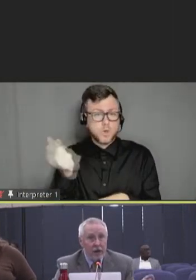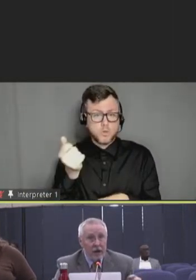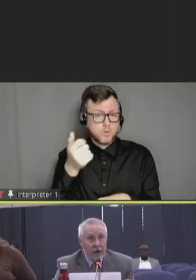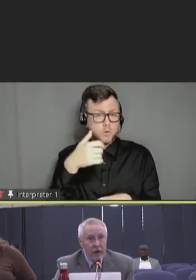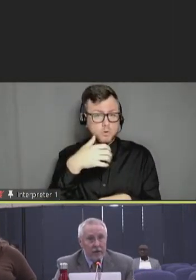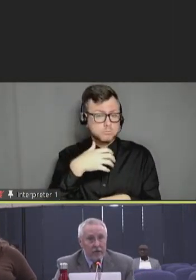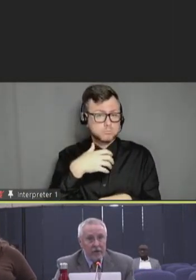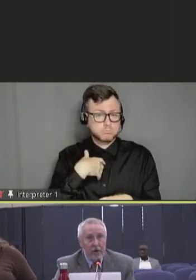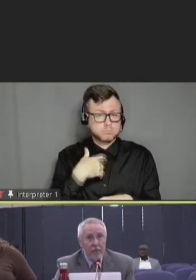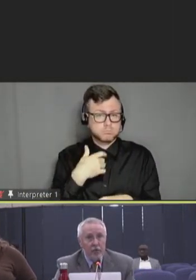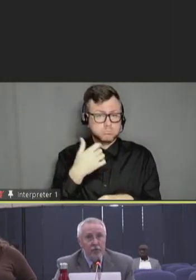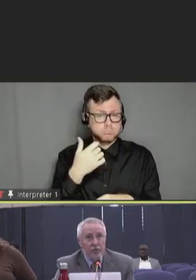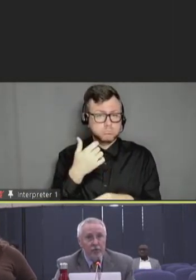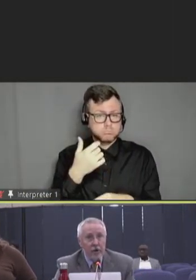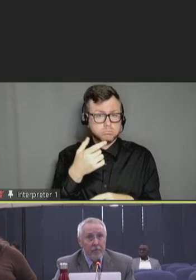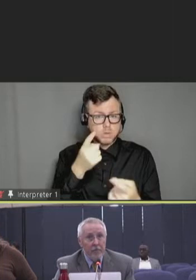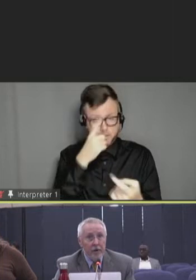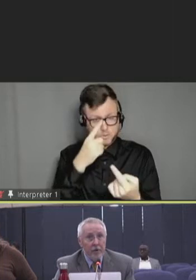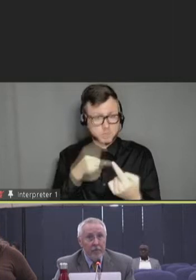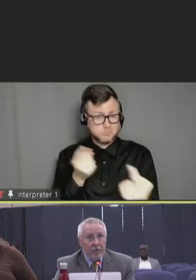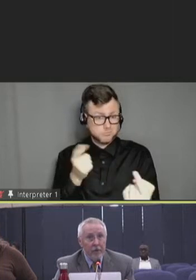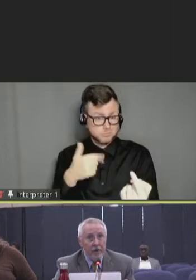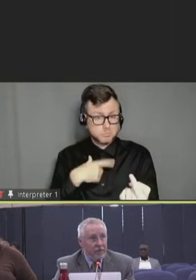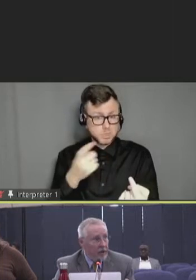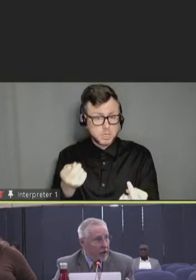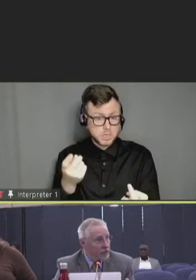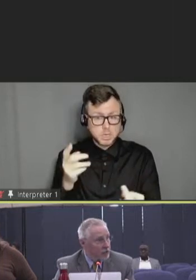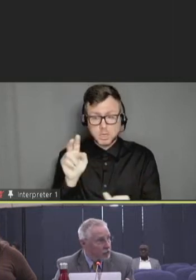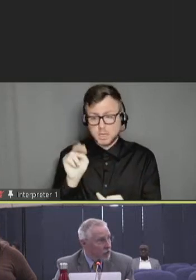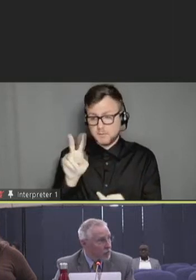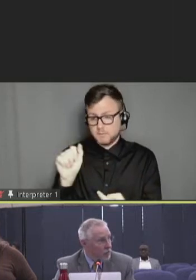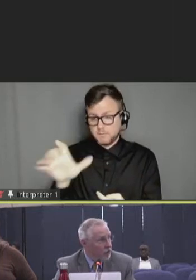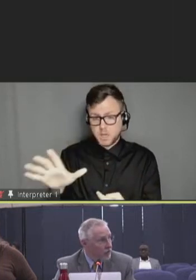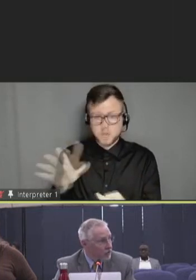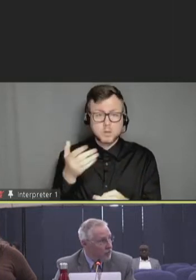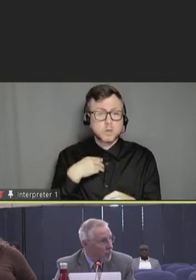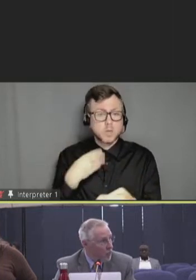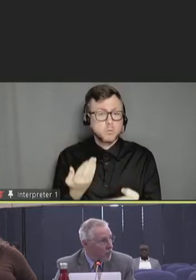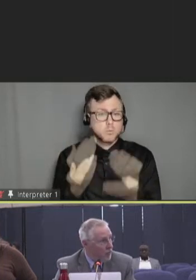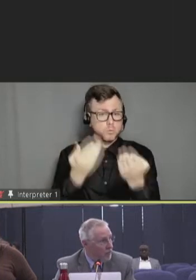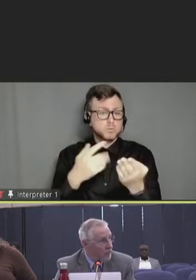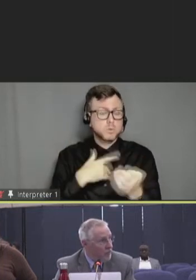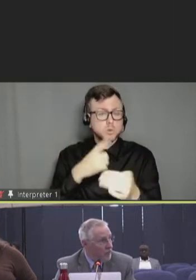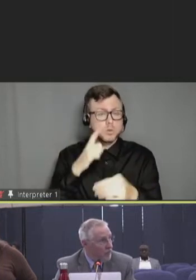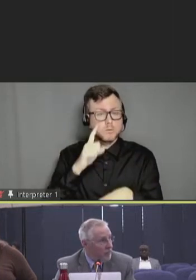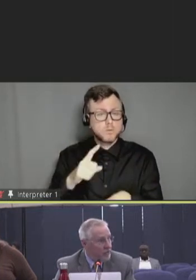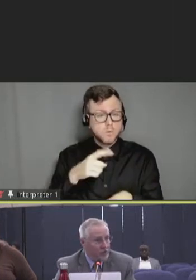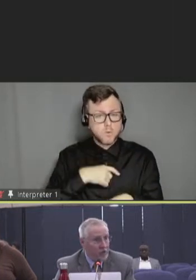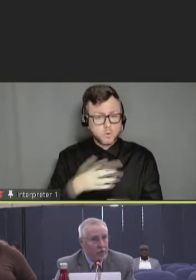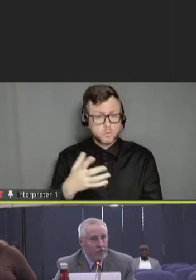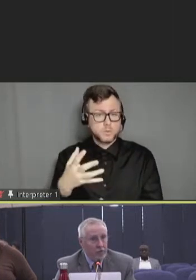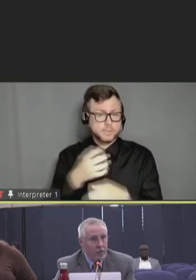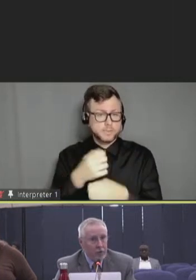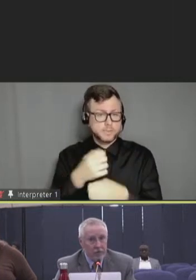I'd like to seek a motion from NVAC to approve this report. Is there a motion to approve?